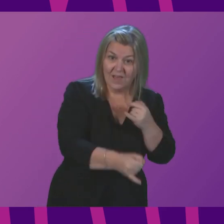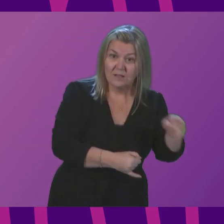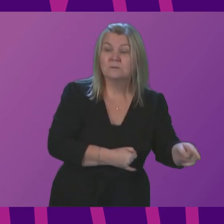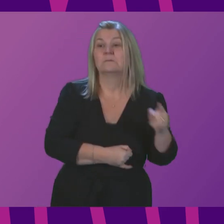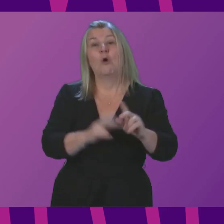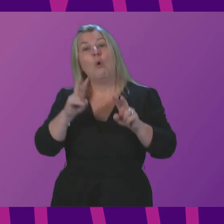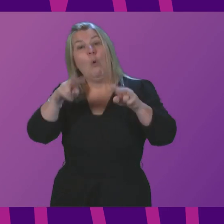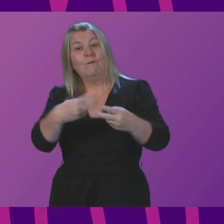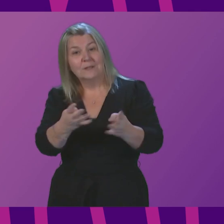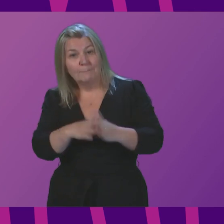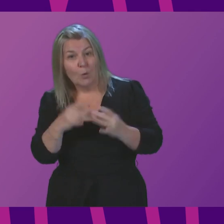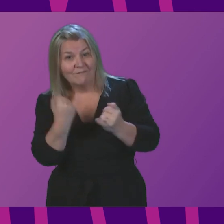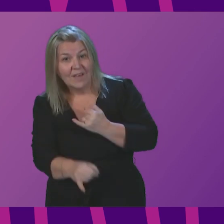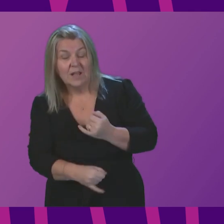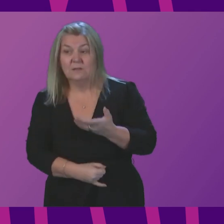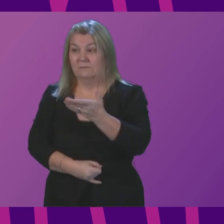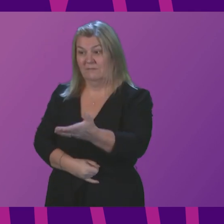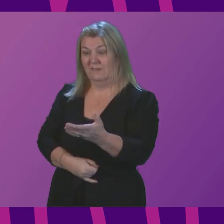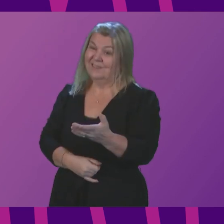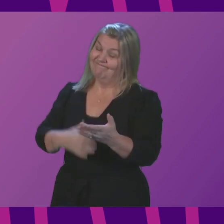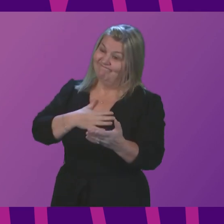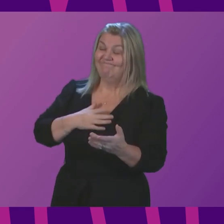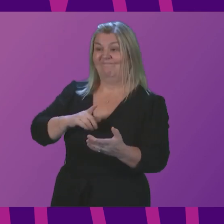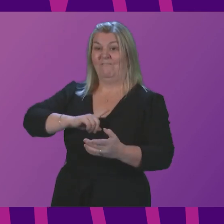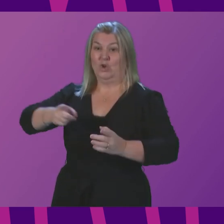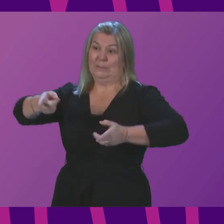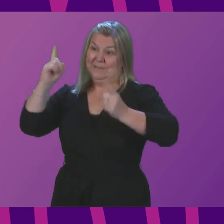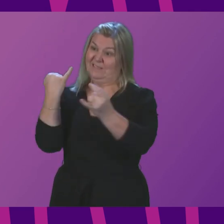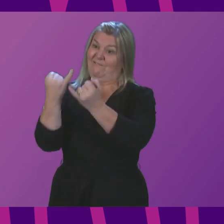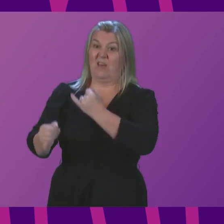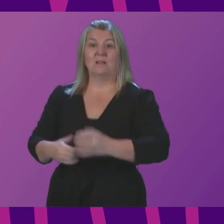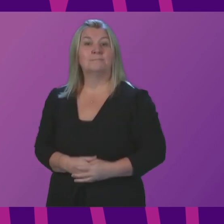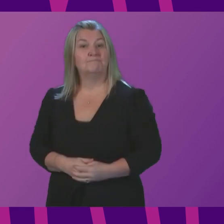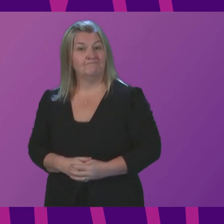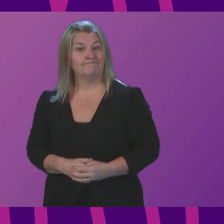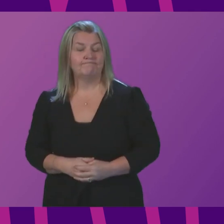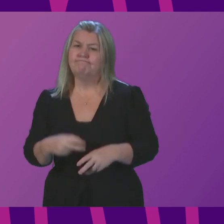board has failed and, frankly, the First Minister continues to fail. Staff are being bullied